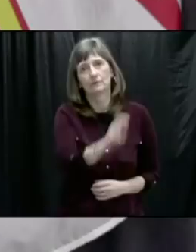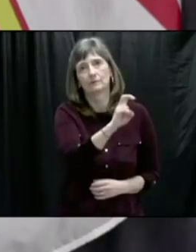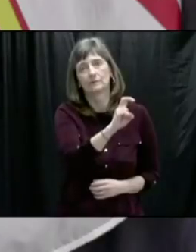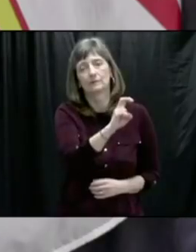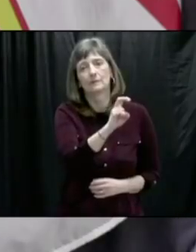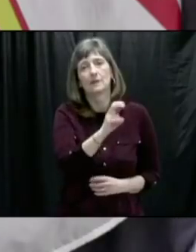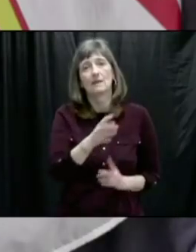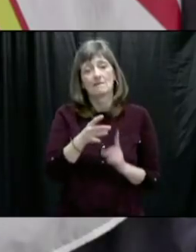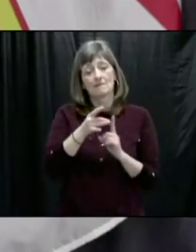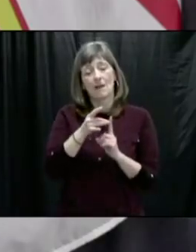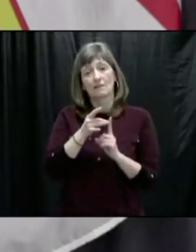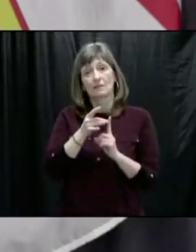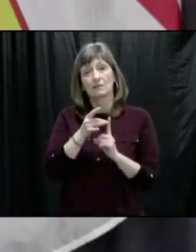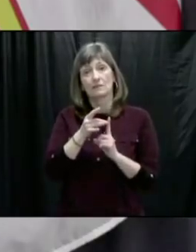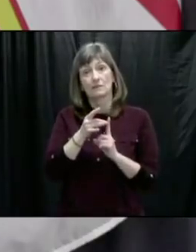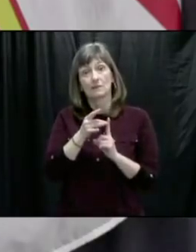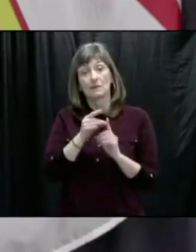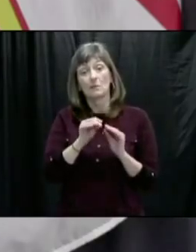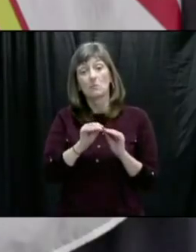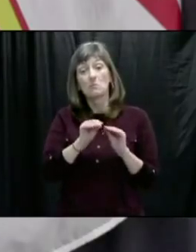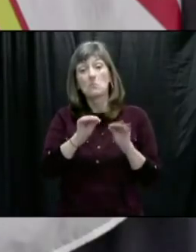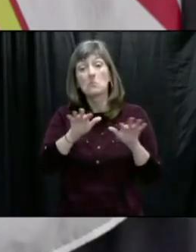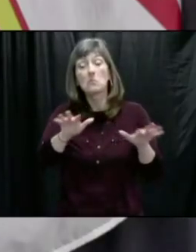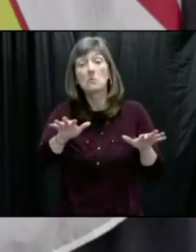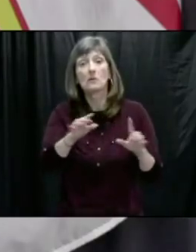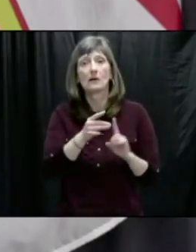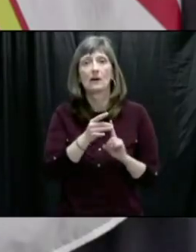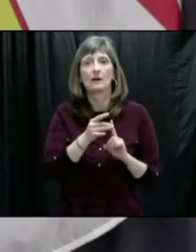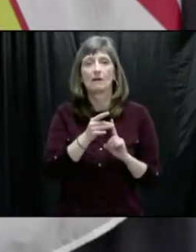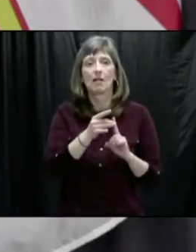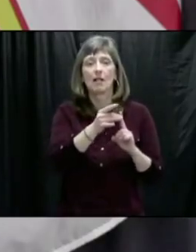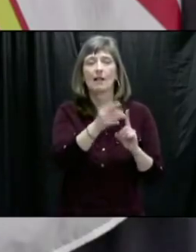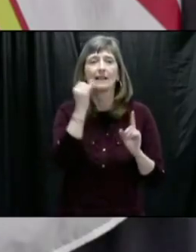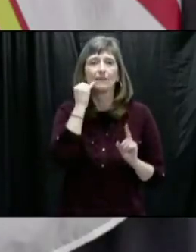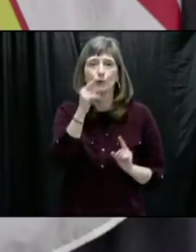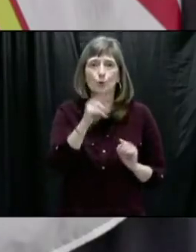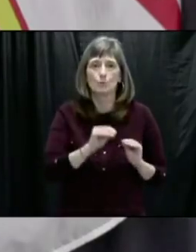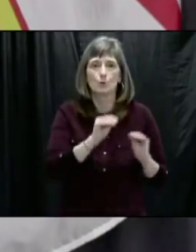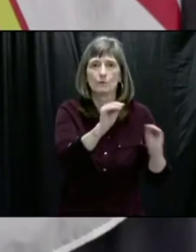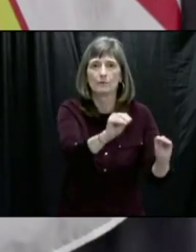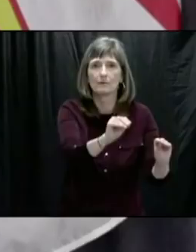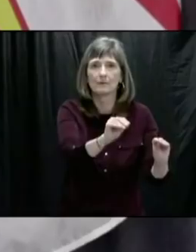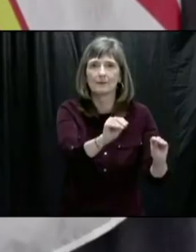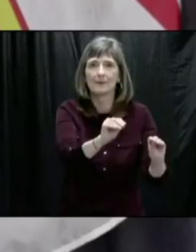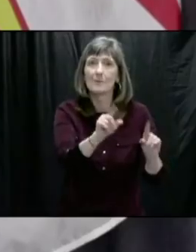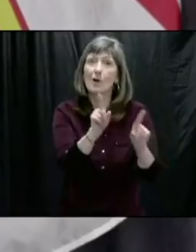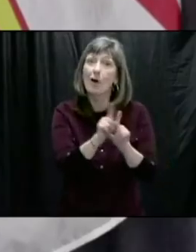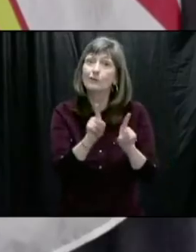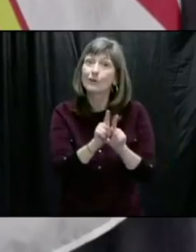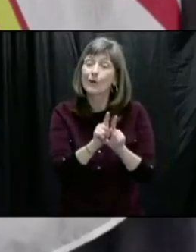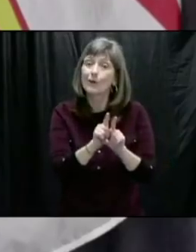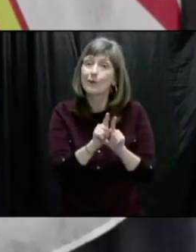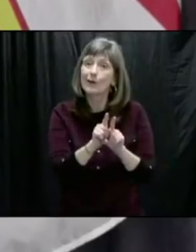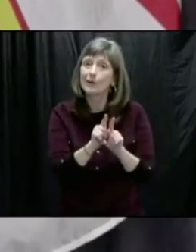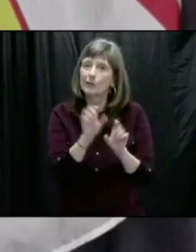IT'S ESSENTIAL. THE VIRUS ONLY MOVES WHEN YOU MOVE.